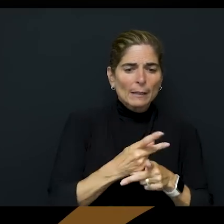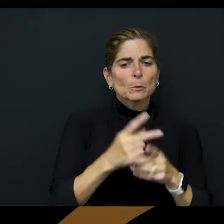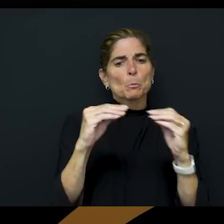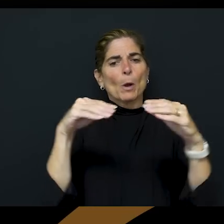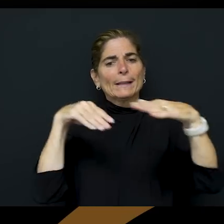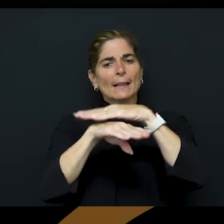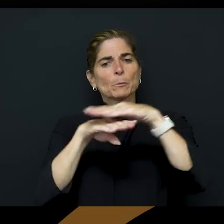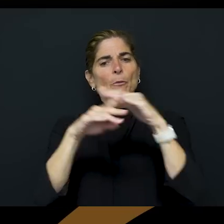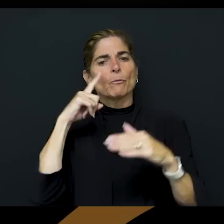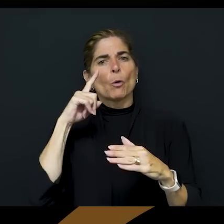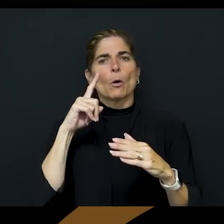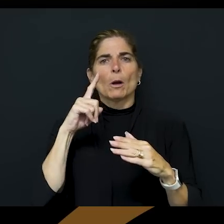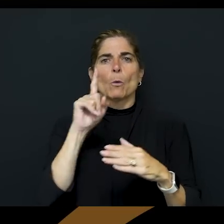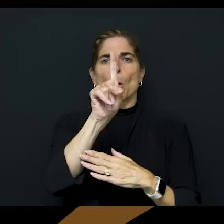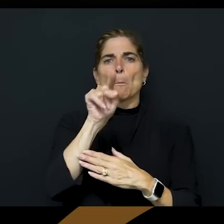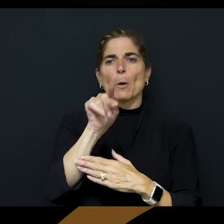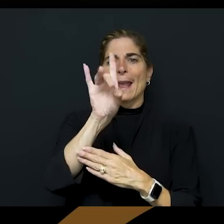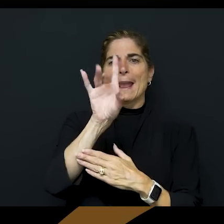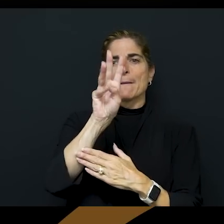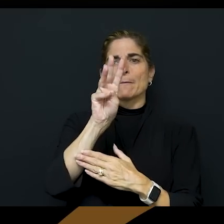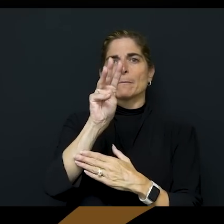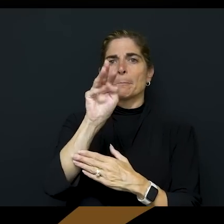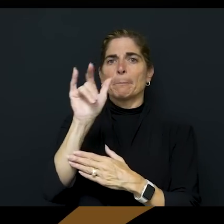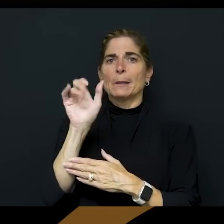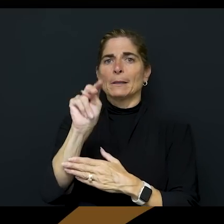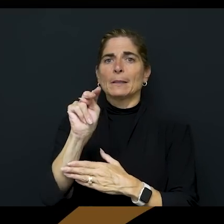for the 1.85 billion people in the world with a disability.